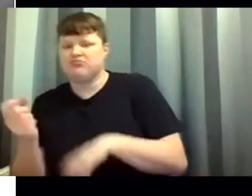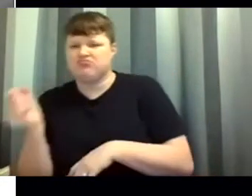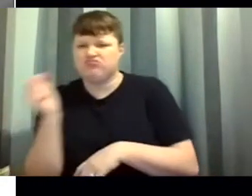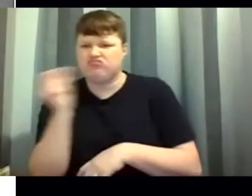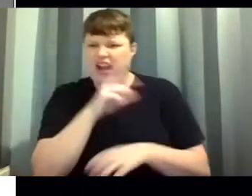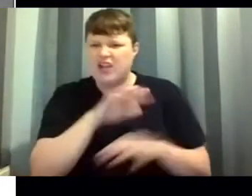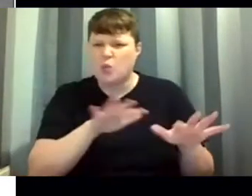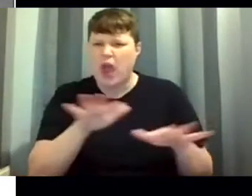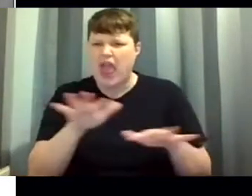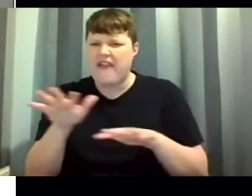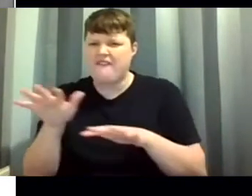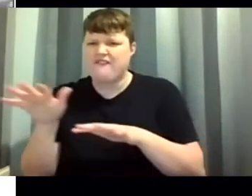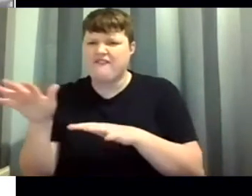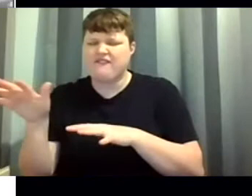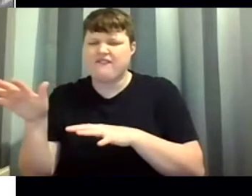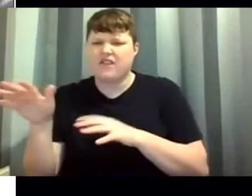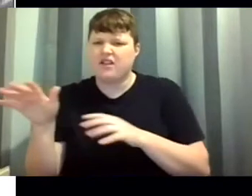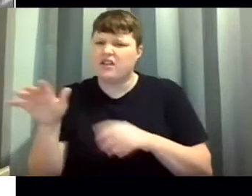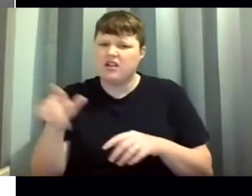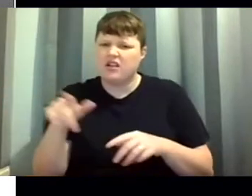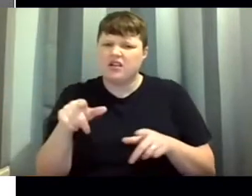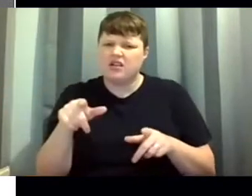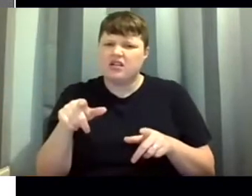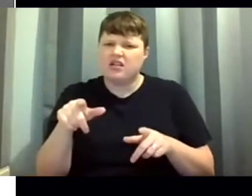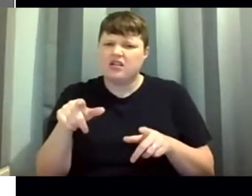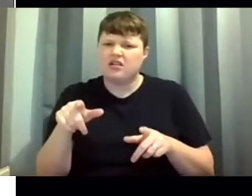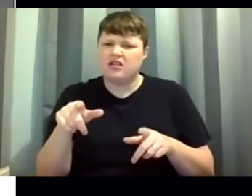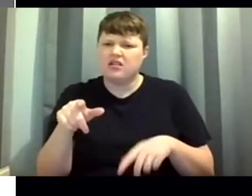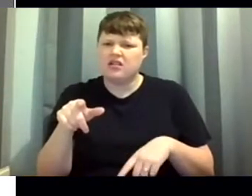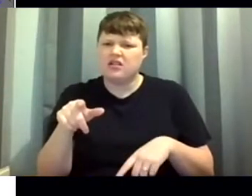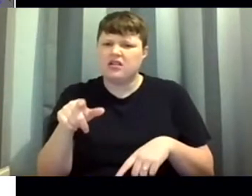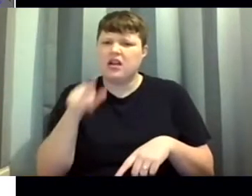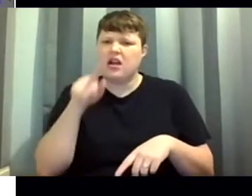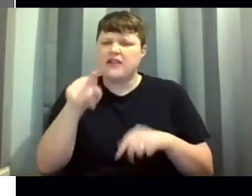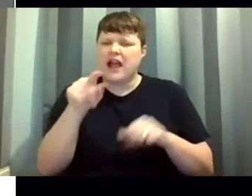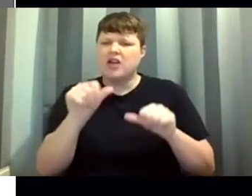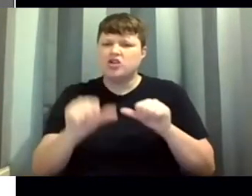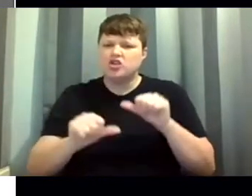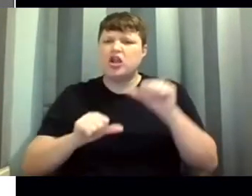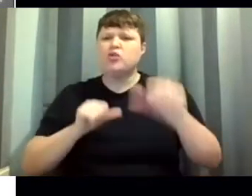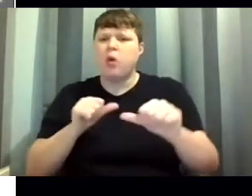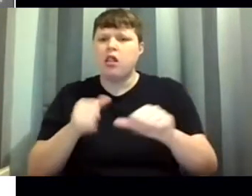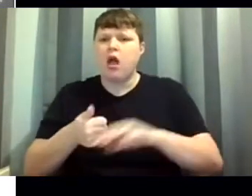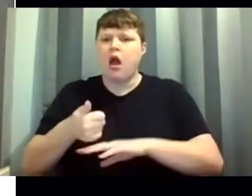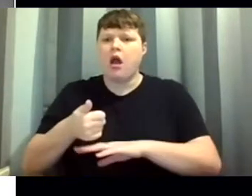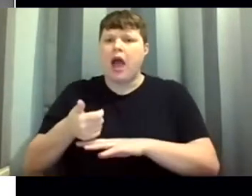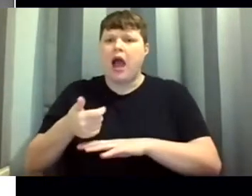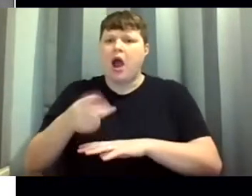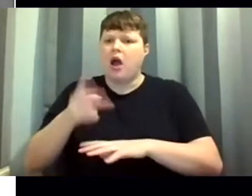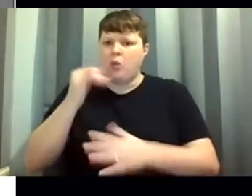in it. Not only is it in the operational model but the scheduled upgrades got it worse! That was